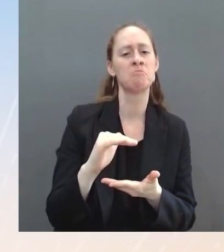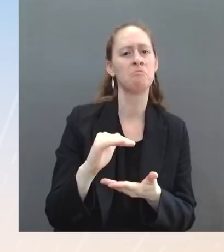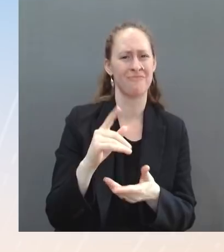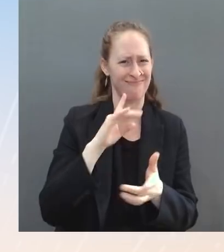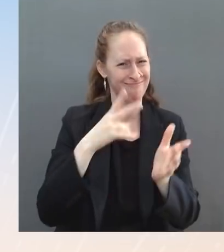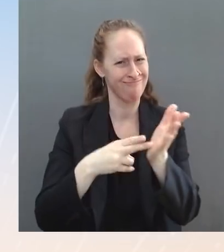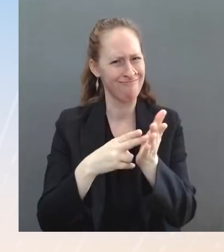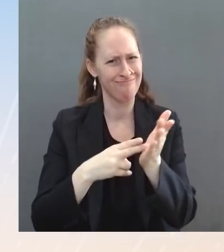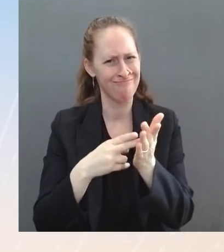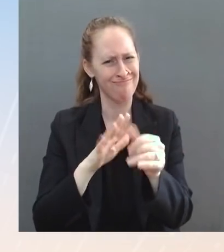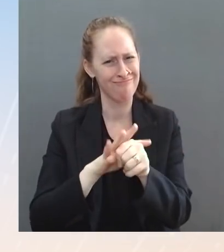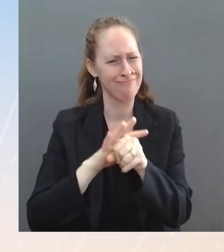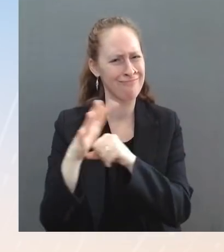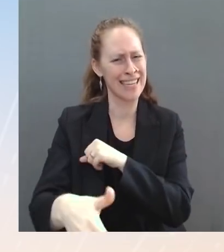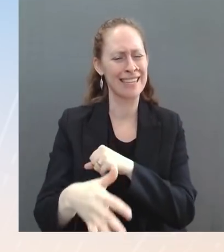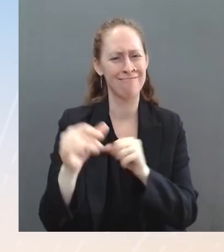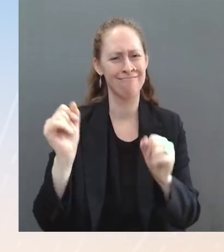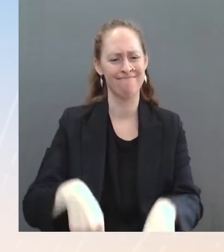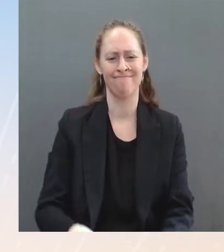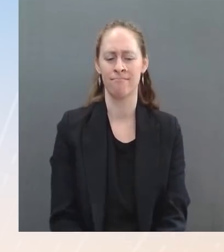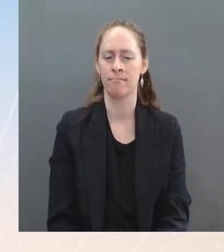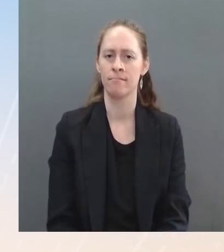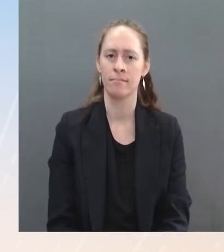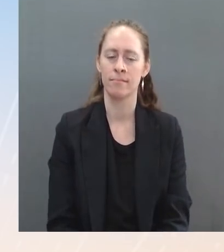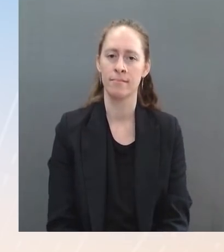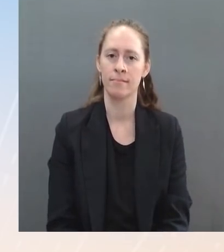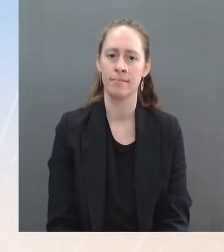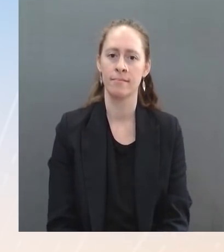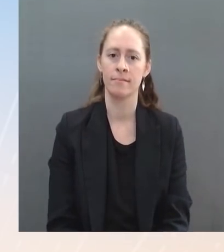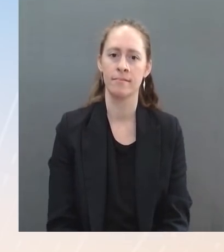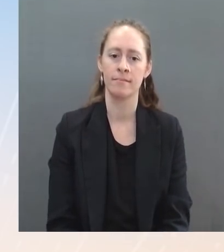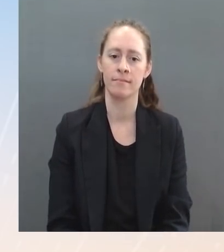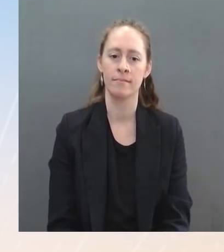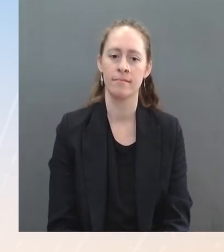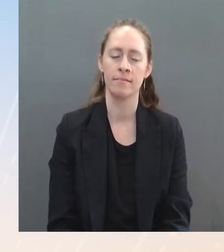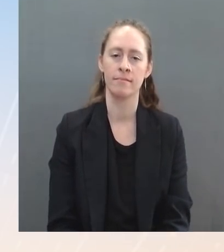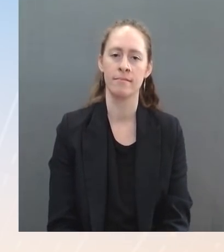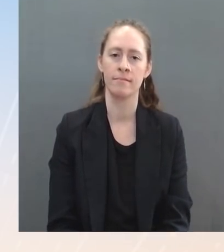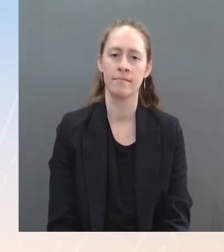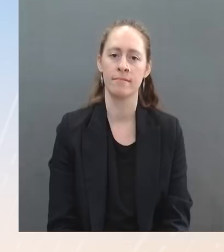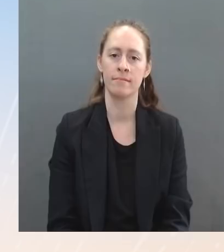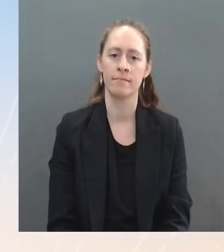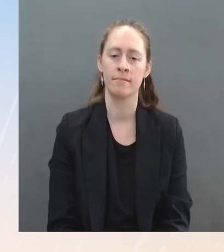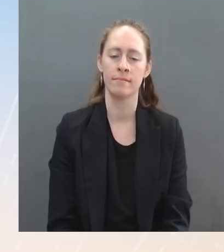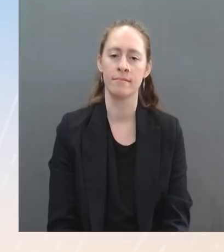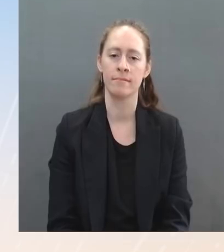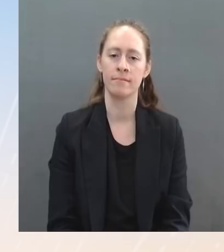to established offtake points. That's point number one. Point number two: There's been some question about will there